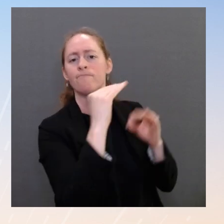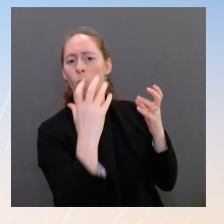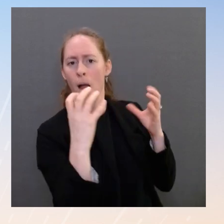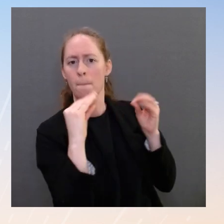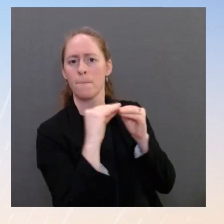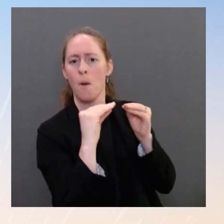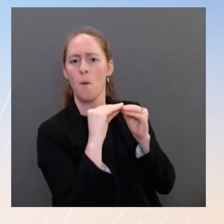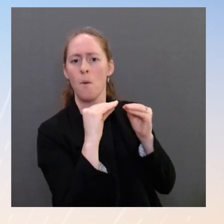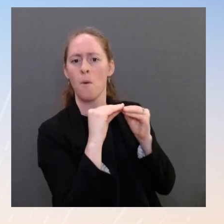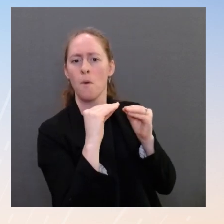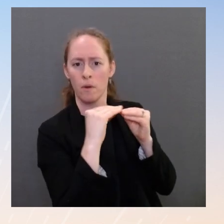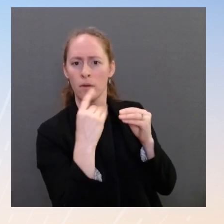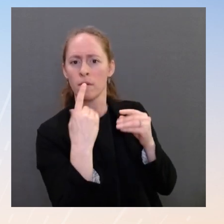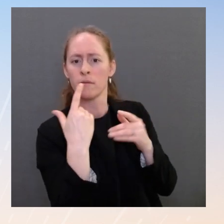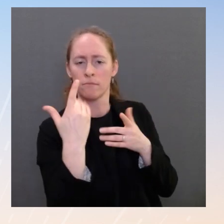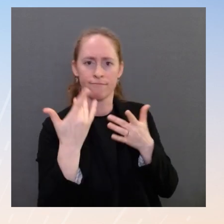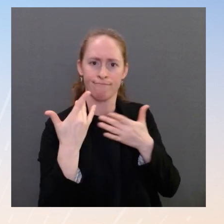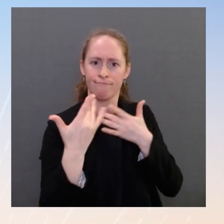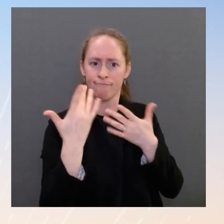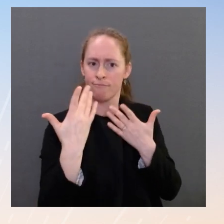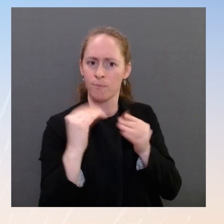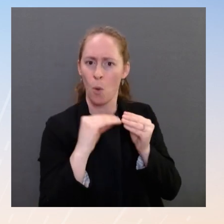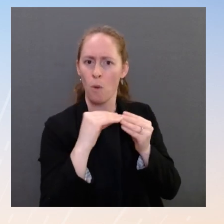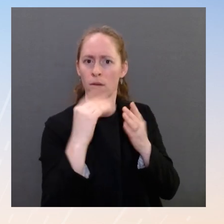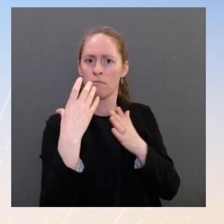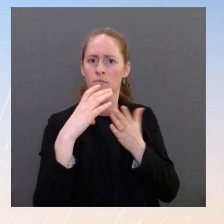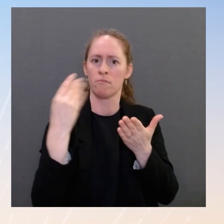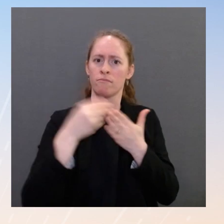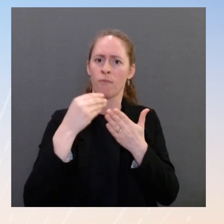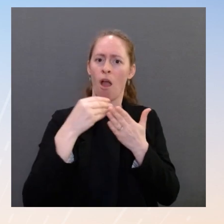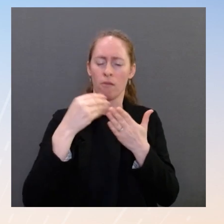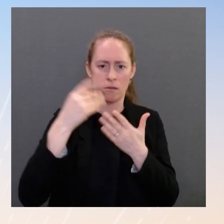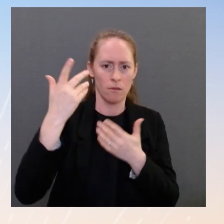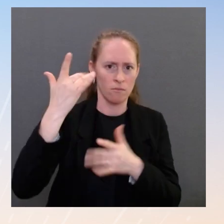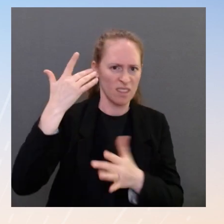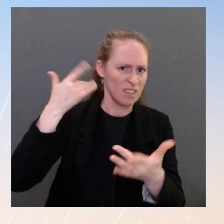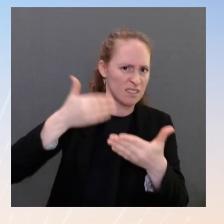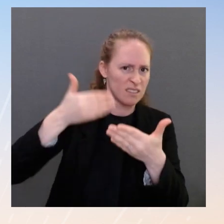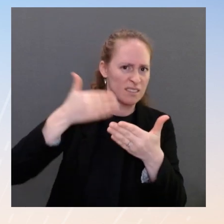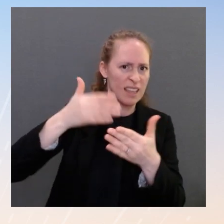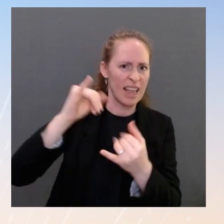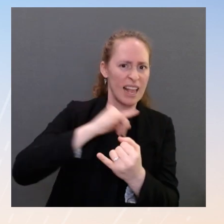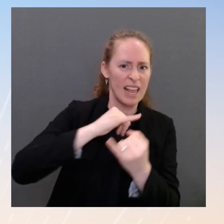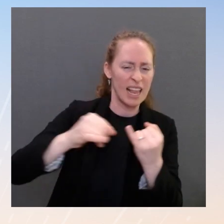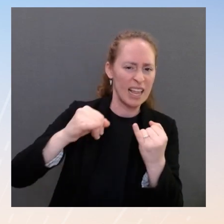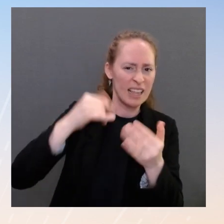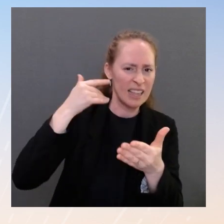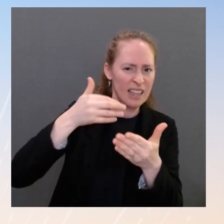and that it's going to be "massive." Can you help characterize how much money will the administration be asking for?